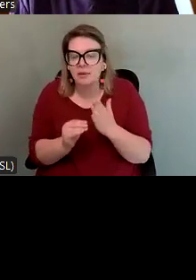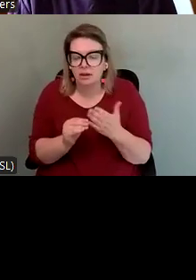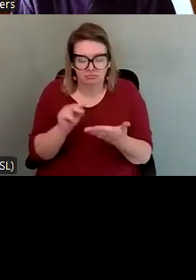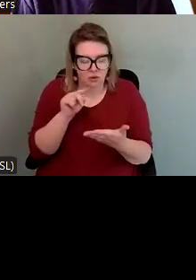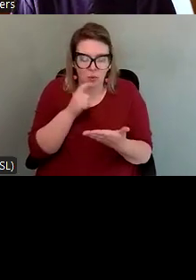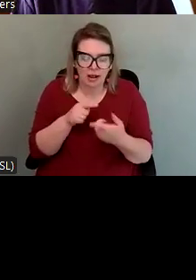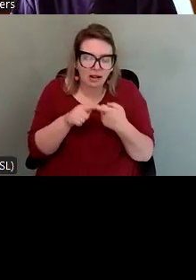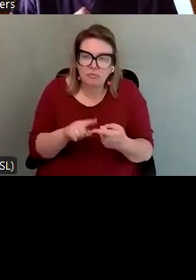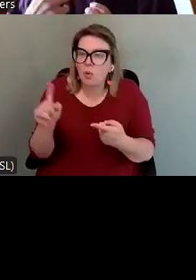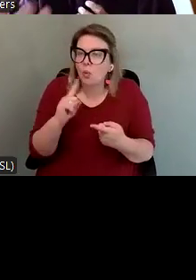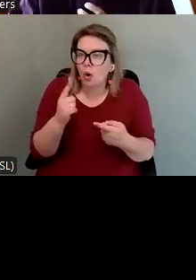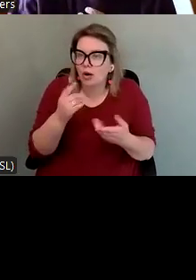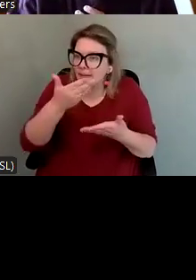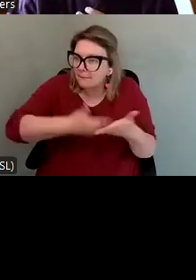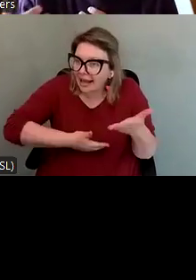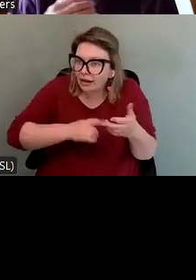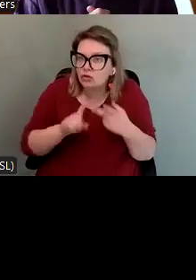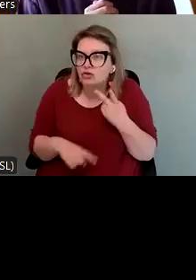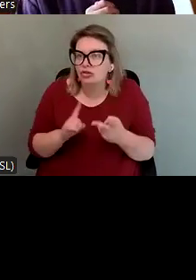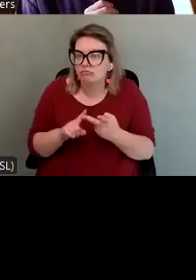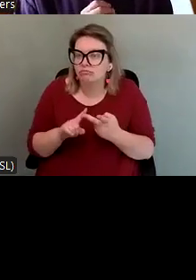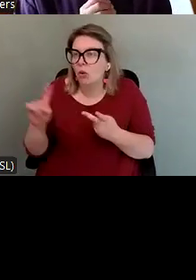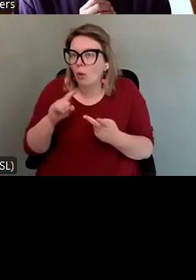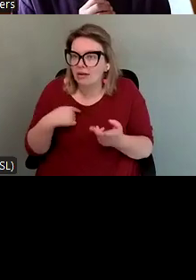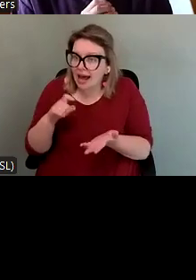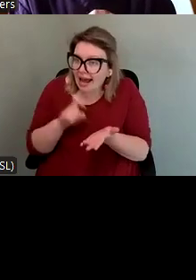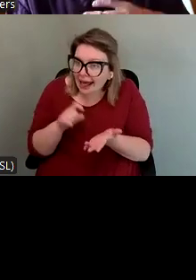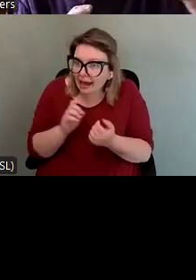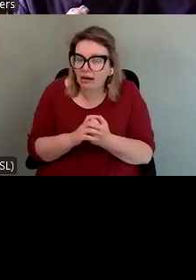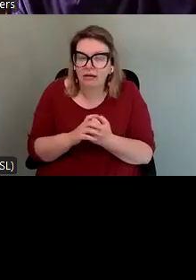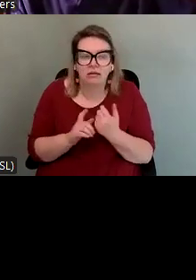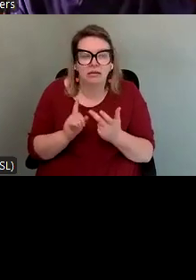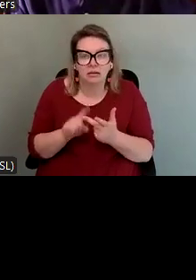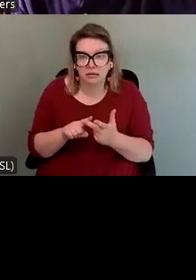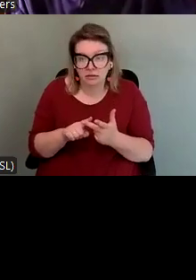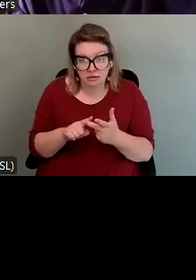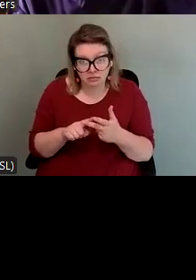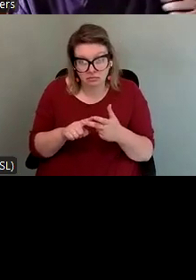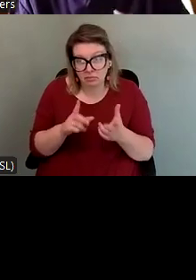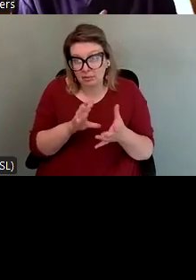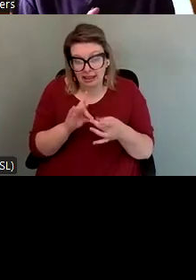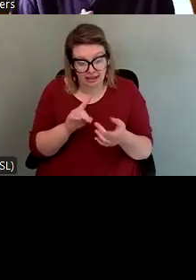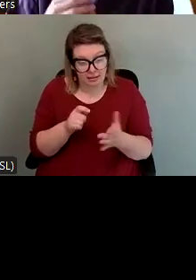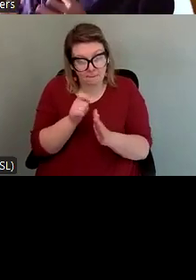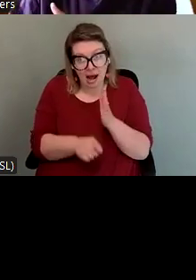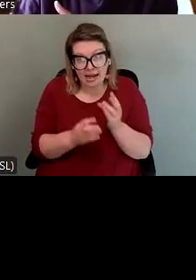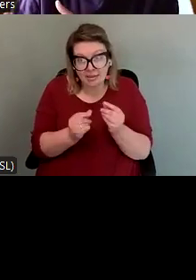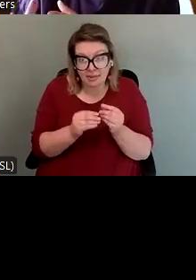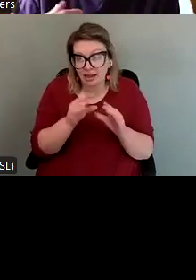It could be what things they've clicked on. Have they added something to a cart, for example? Have they looked at certain products?